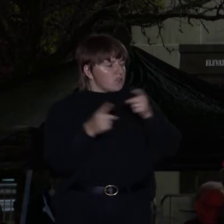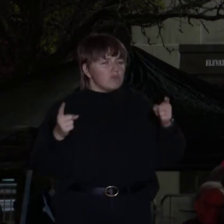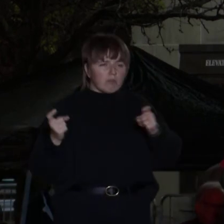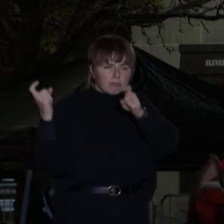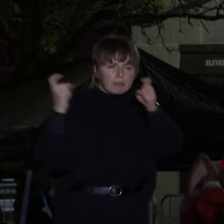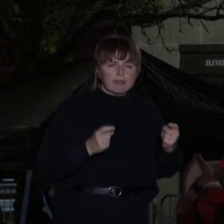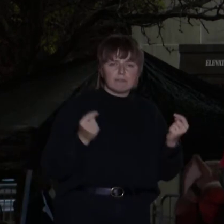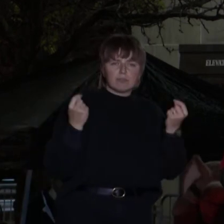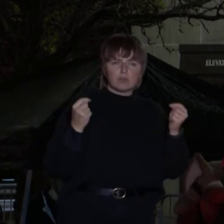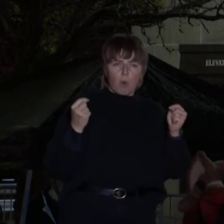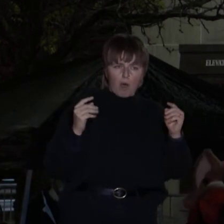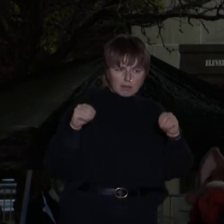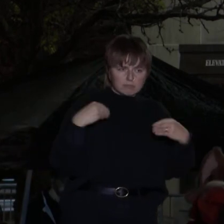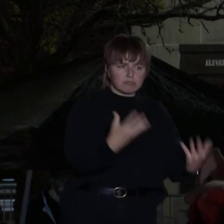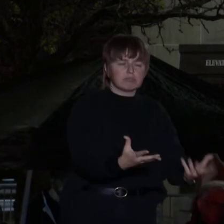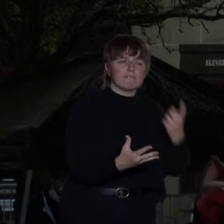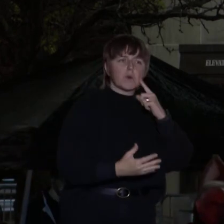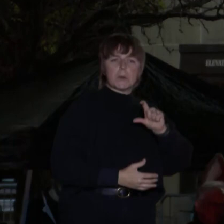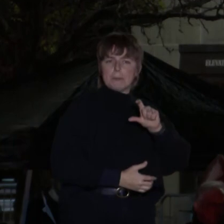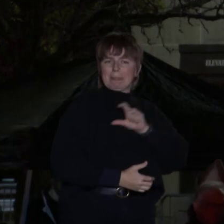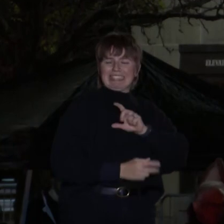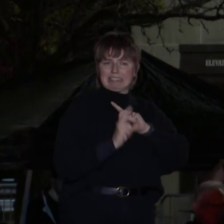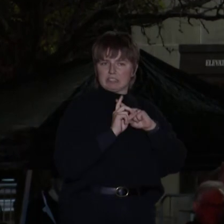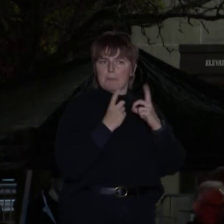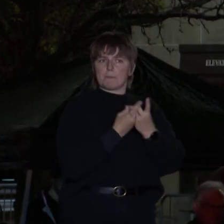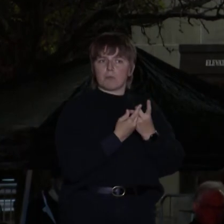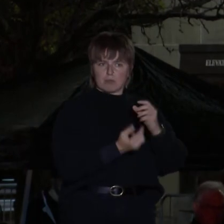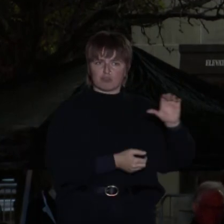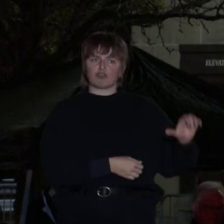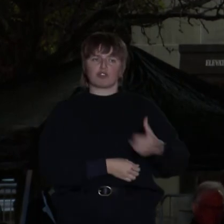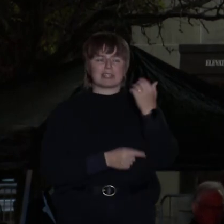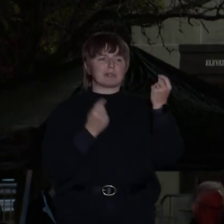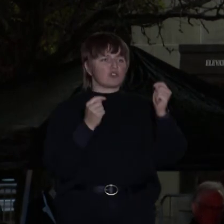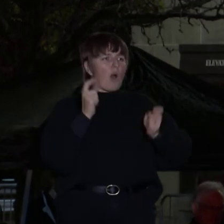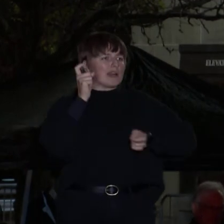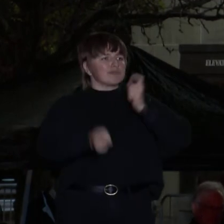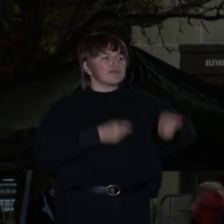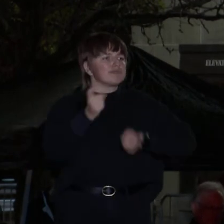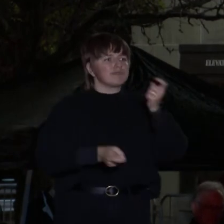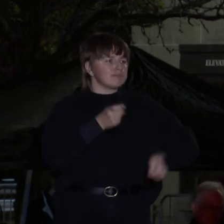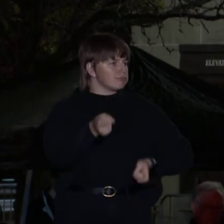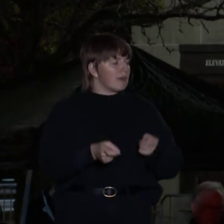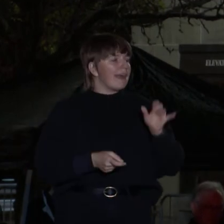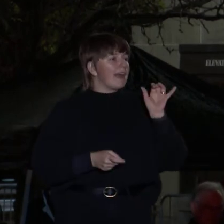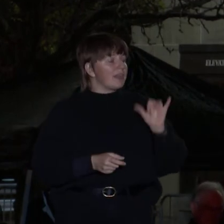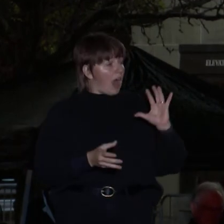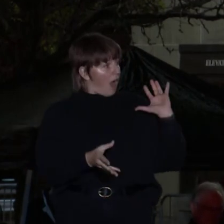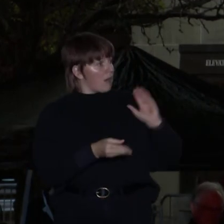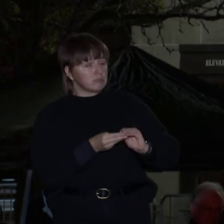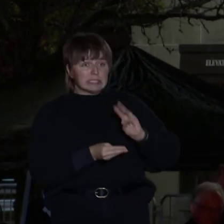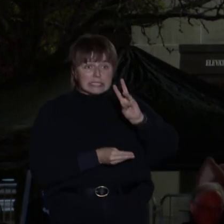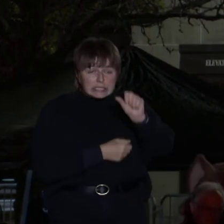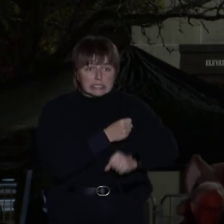EVERYONE WHO HAS DONATED AN UNWRAPPED TOY FOR THE METRO NASHVILLE POLICE DEPARTMENT'S